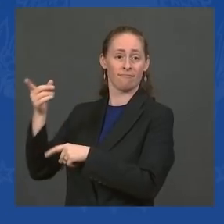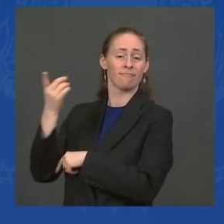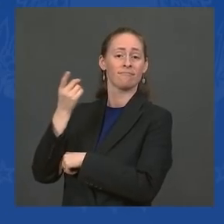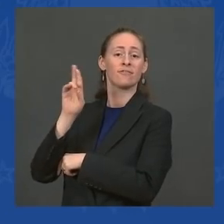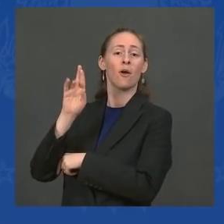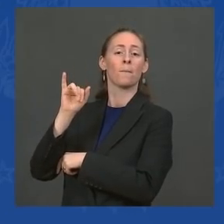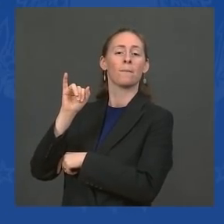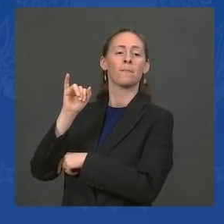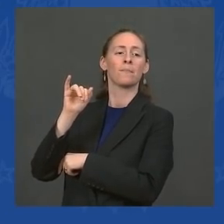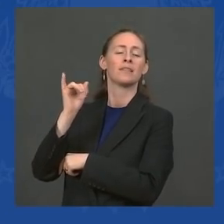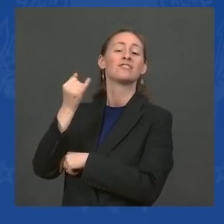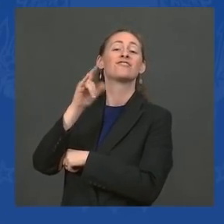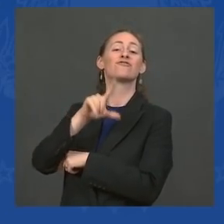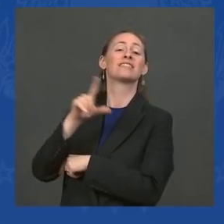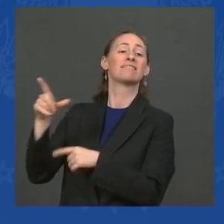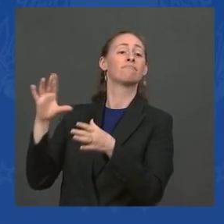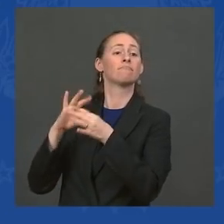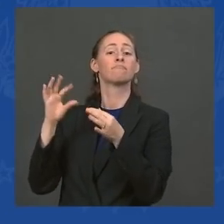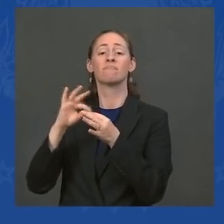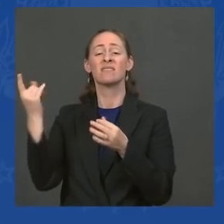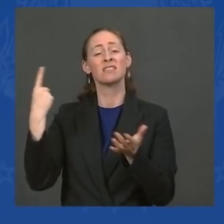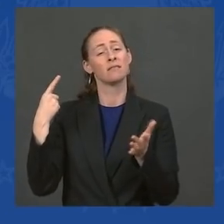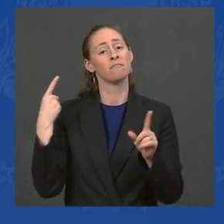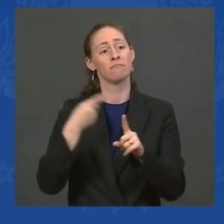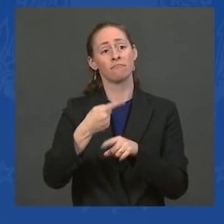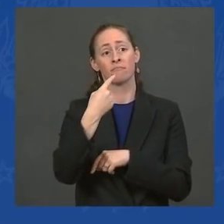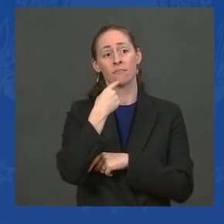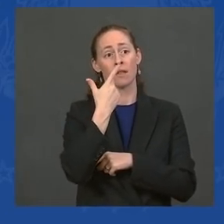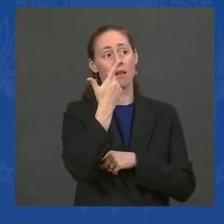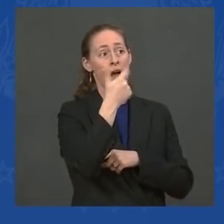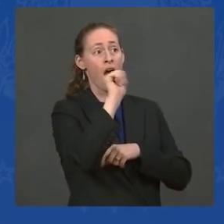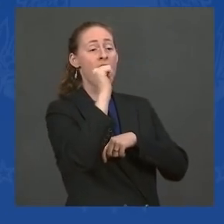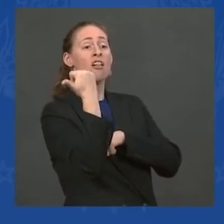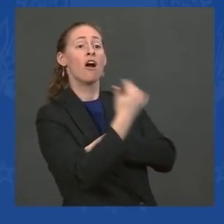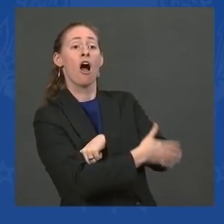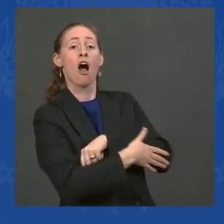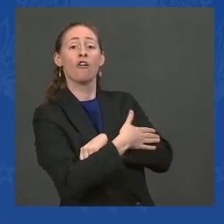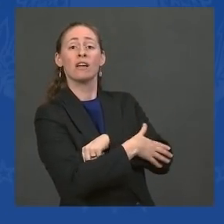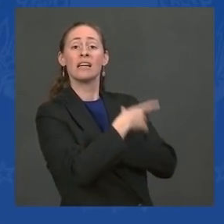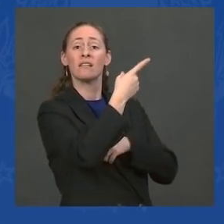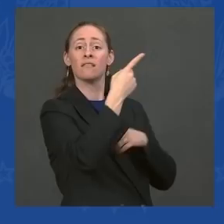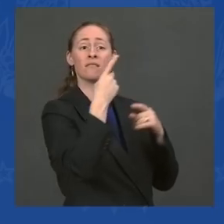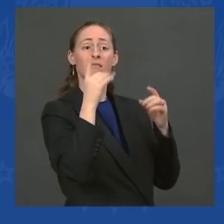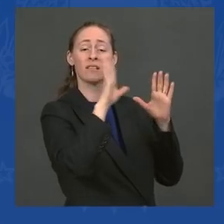Any country that out-educates us will outcompete us.